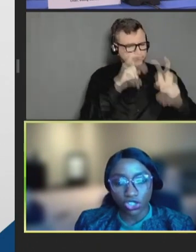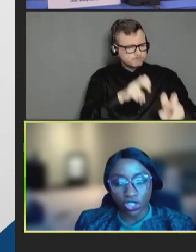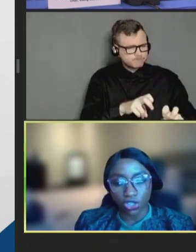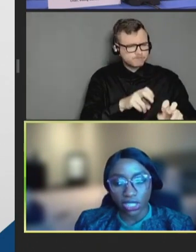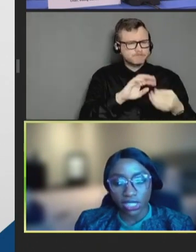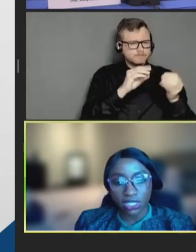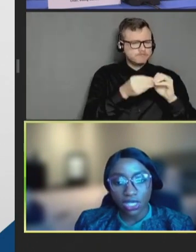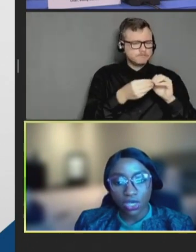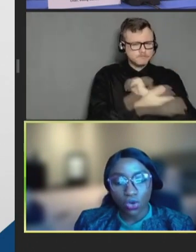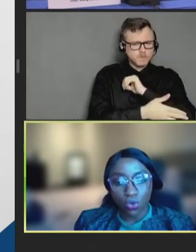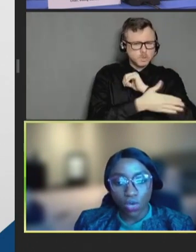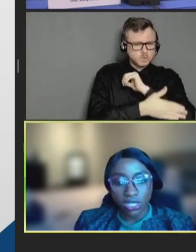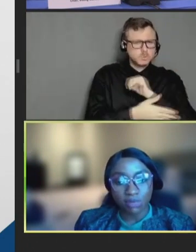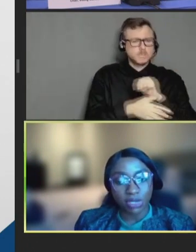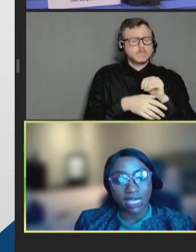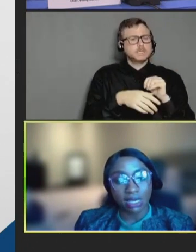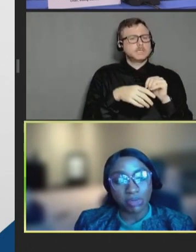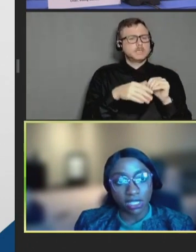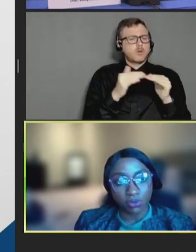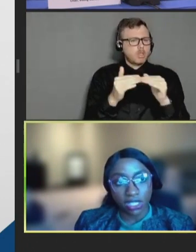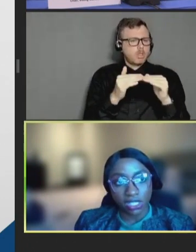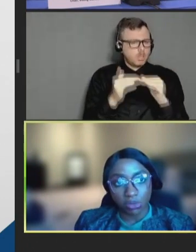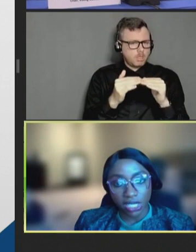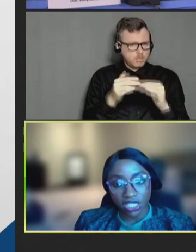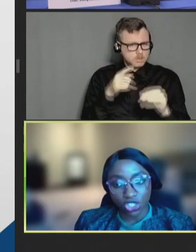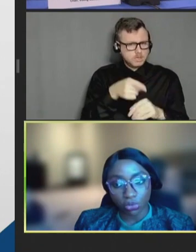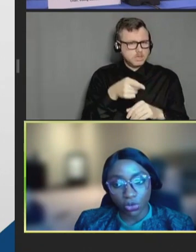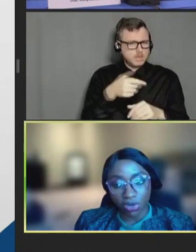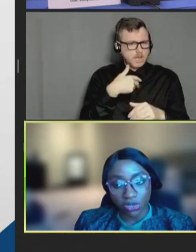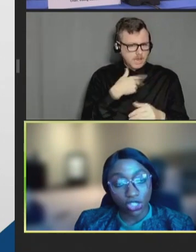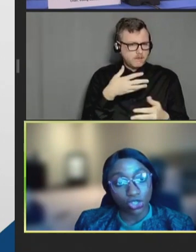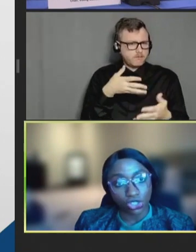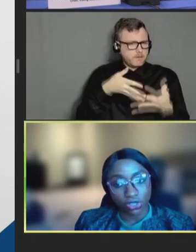country colleagues who are typically embedded within immunization programs in the countries